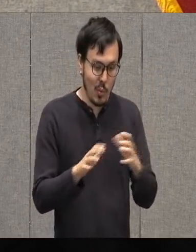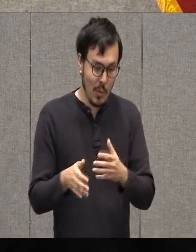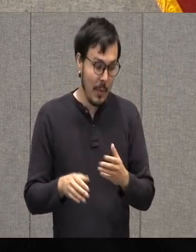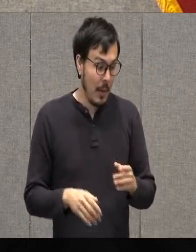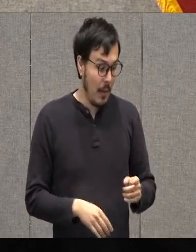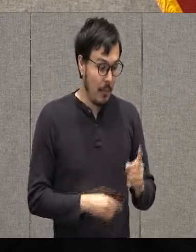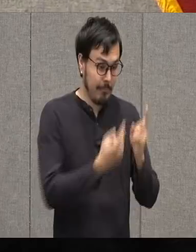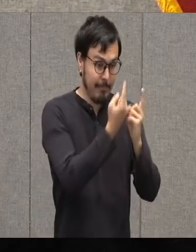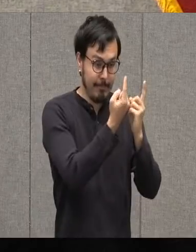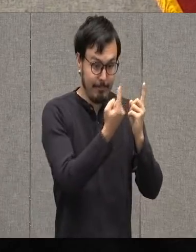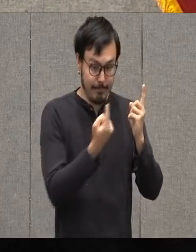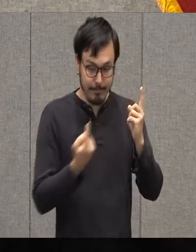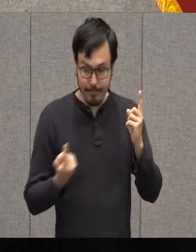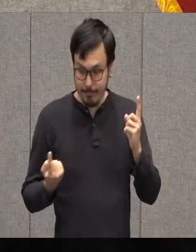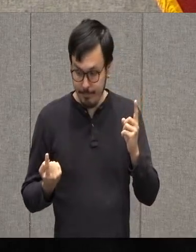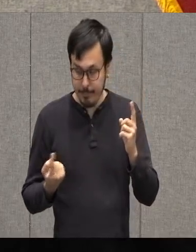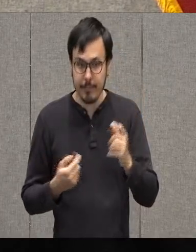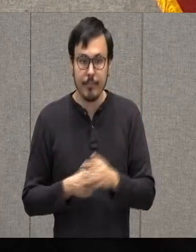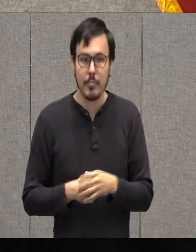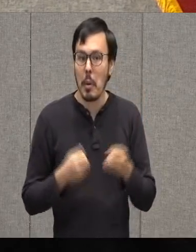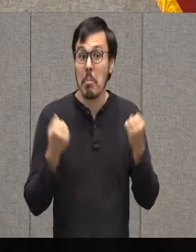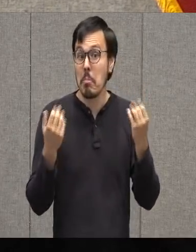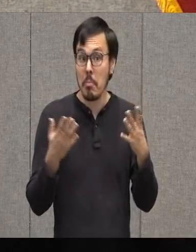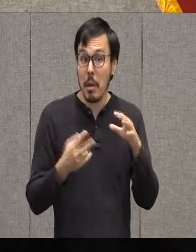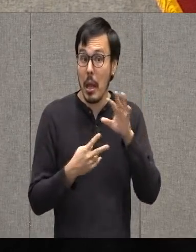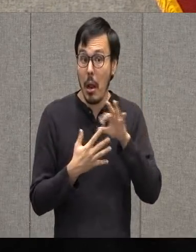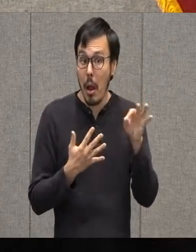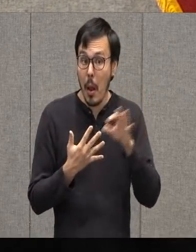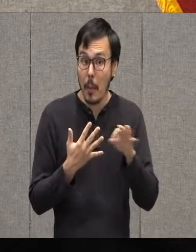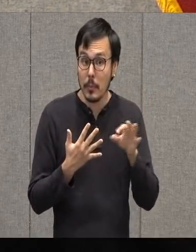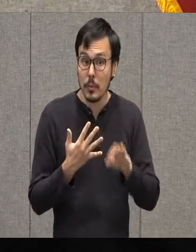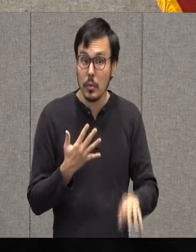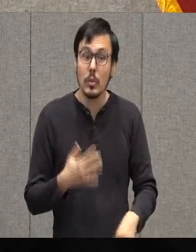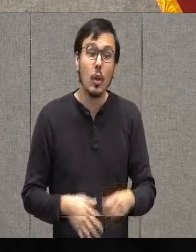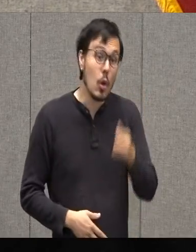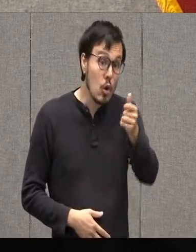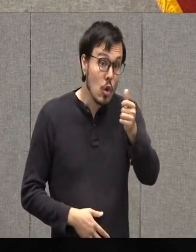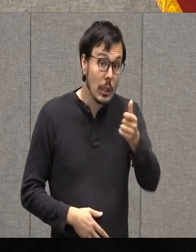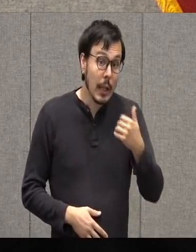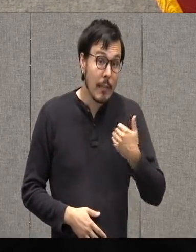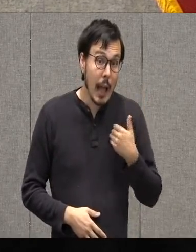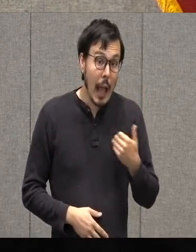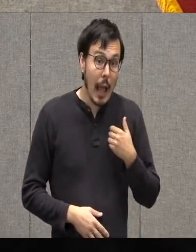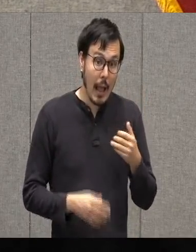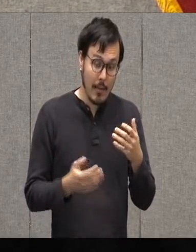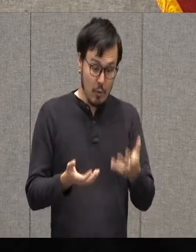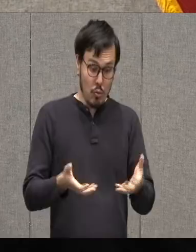Lots of fun things that I could do with my markers. Do you have a collection at home that you could play with